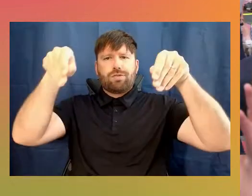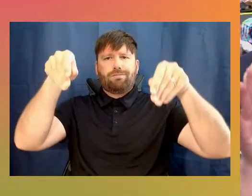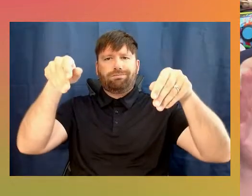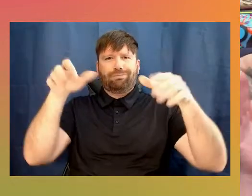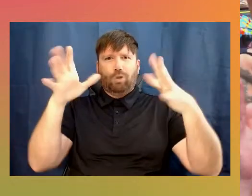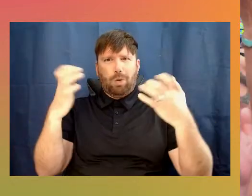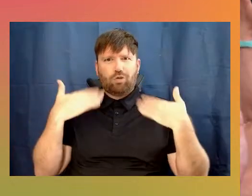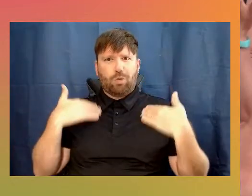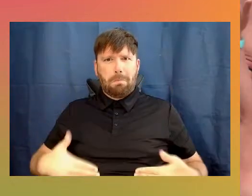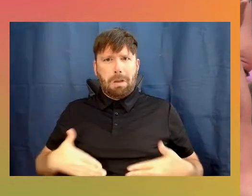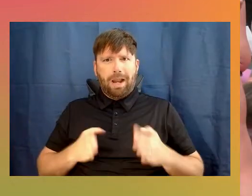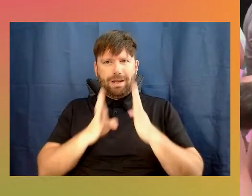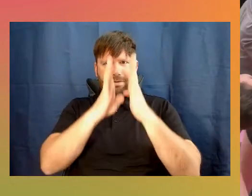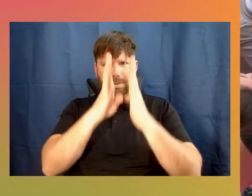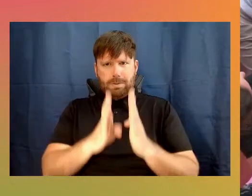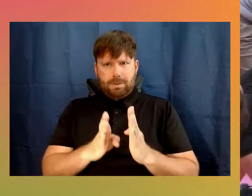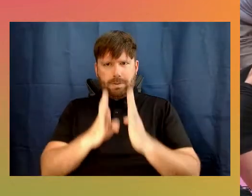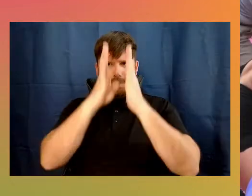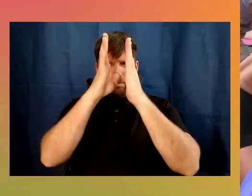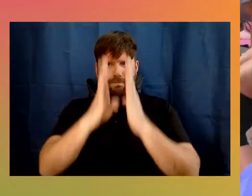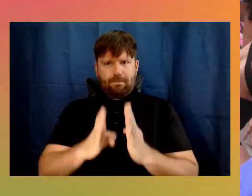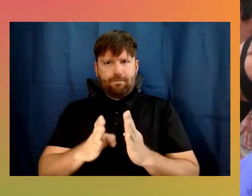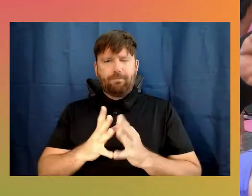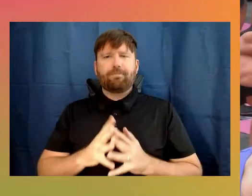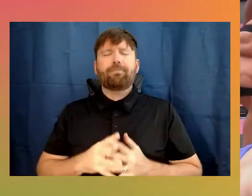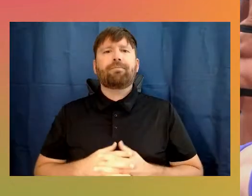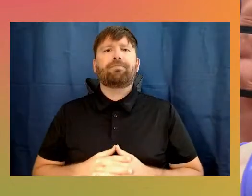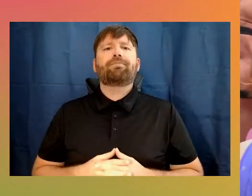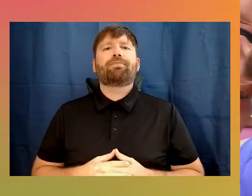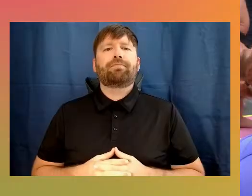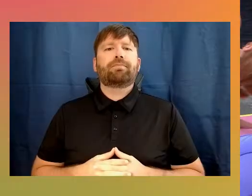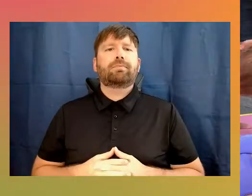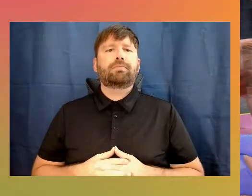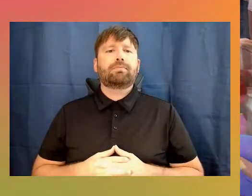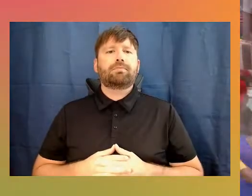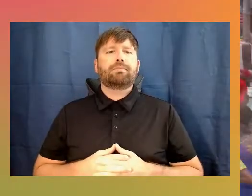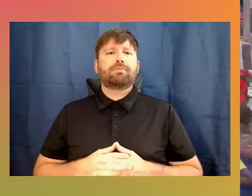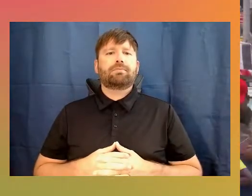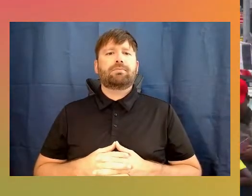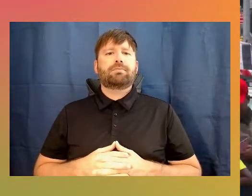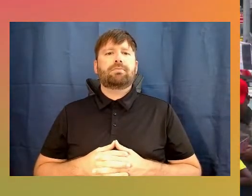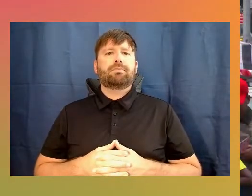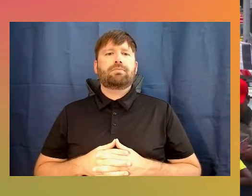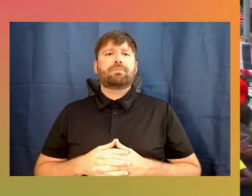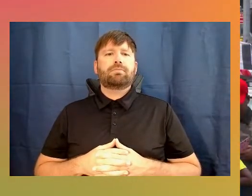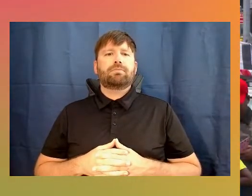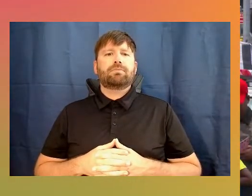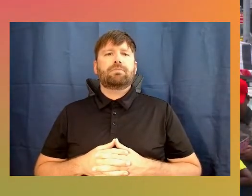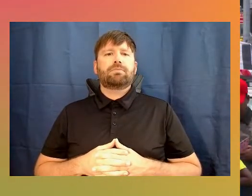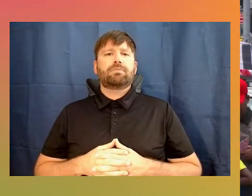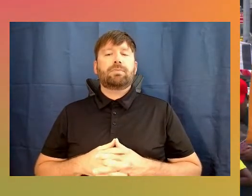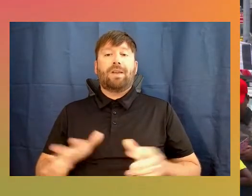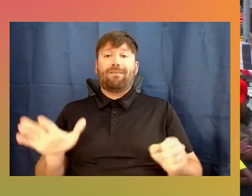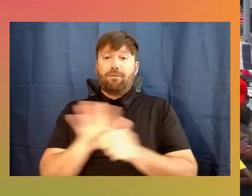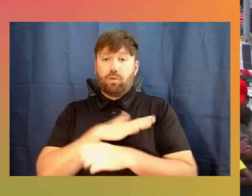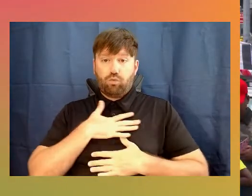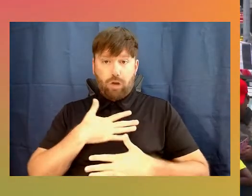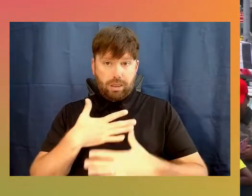THINK OF A NARROW SPACE HERE. AGAIN, LIFTING UP.